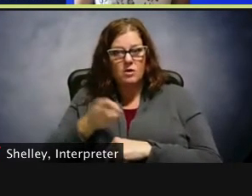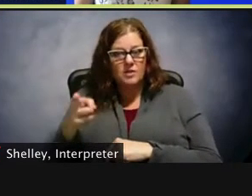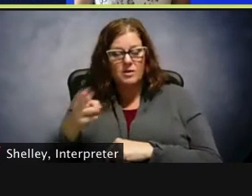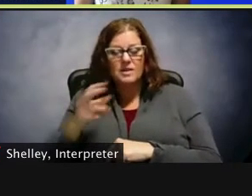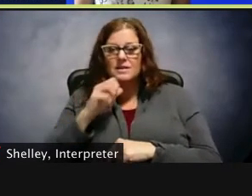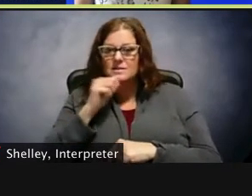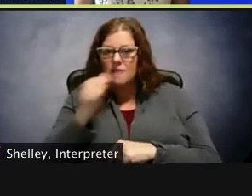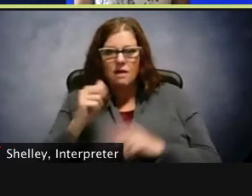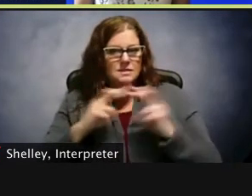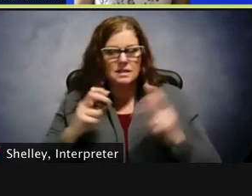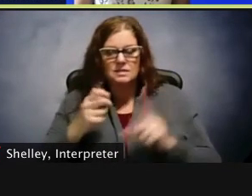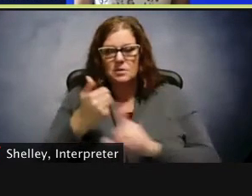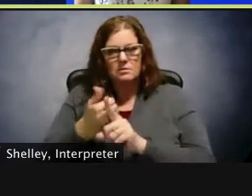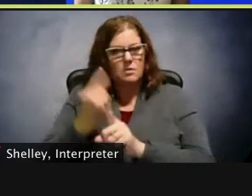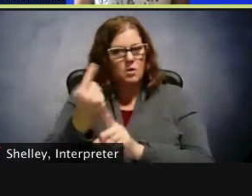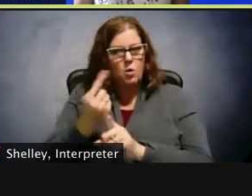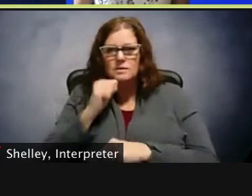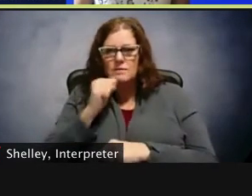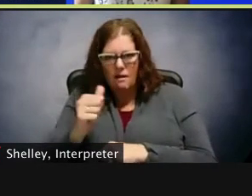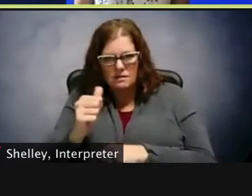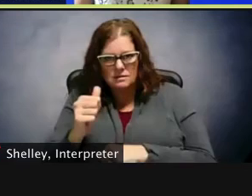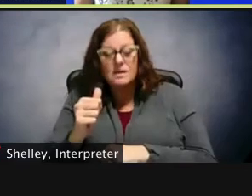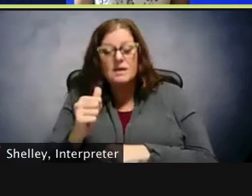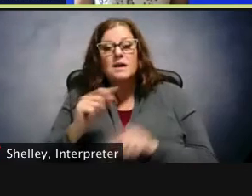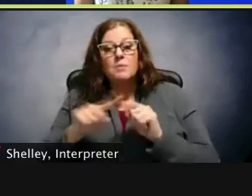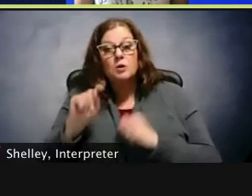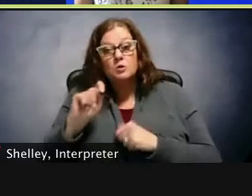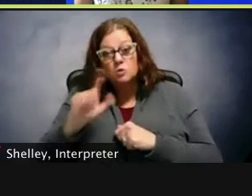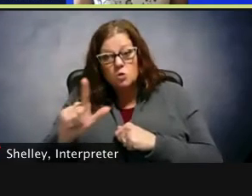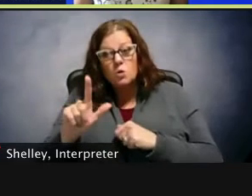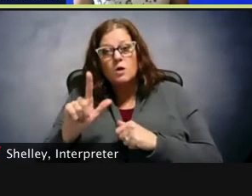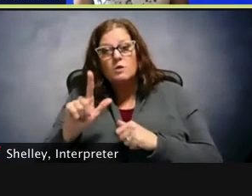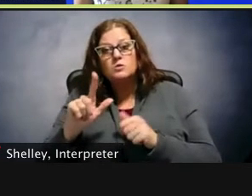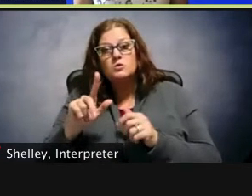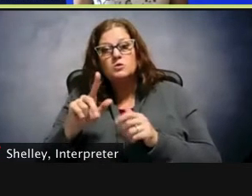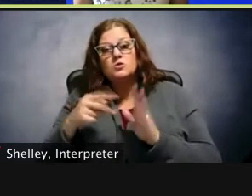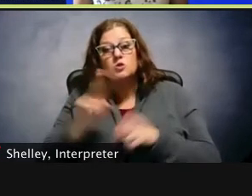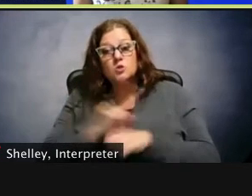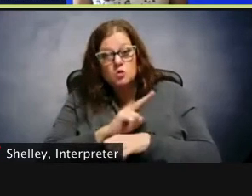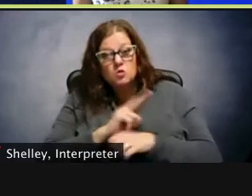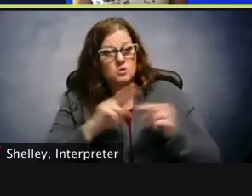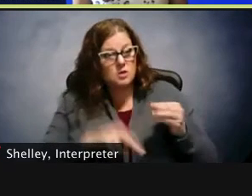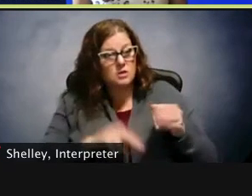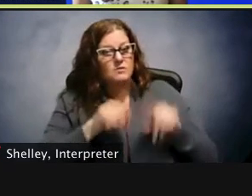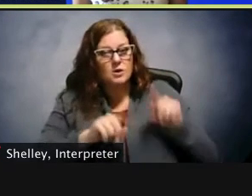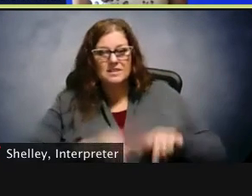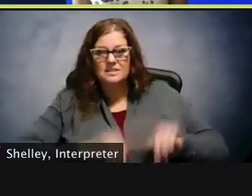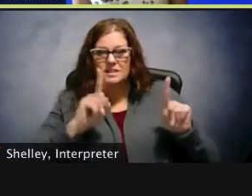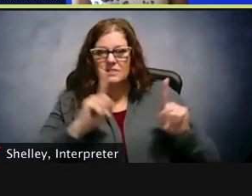by itself. Rather, it is a tool to profile the results of various assessments conducted. It